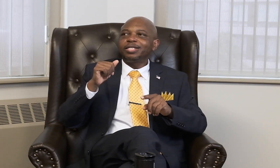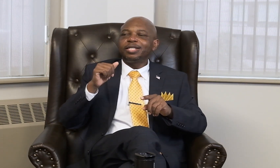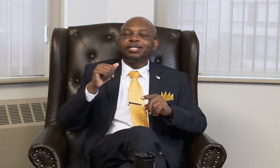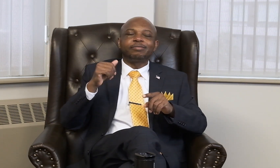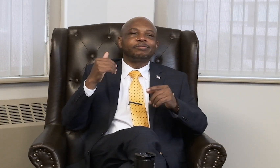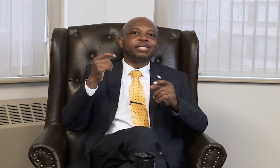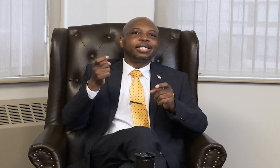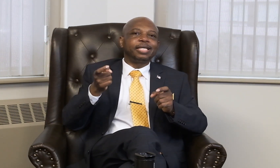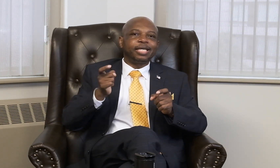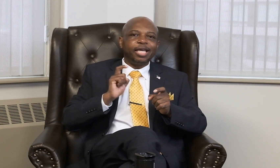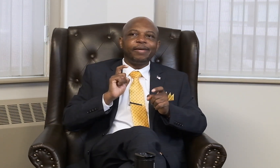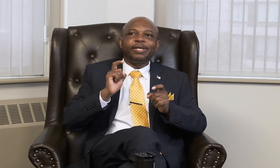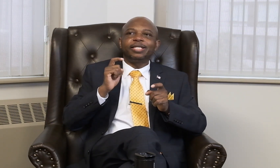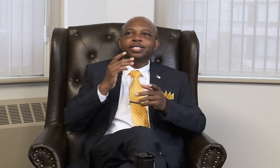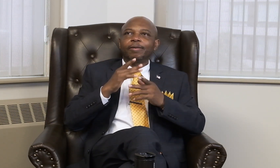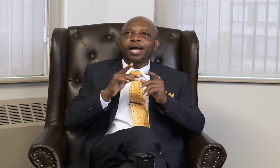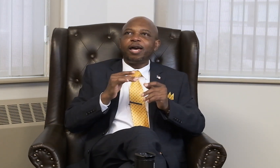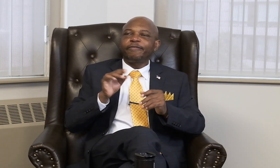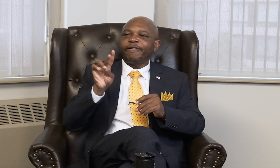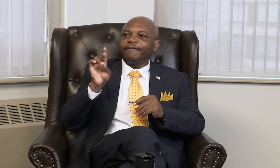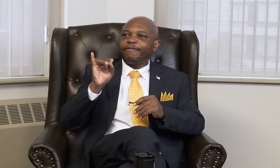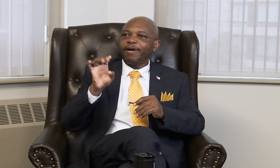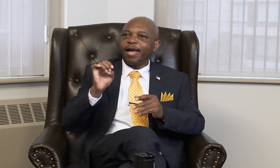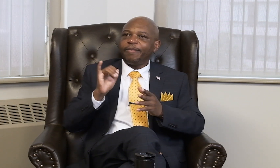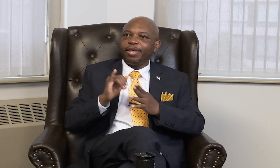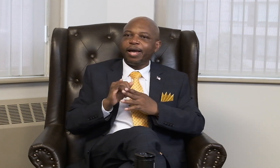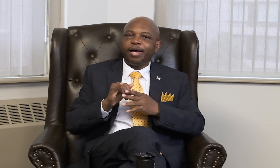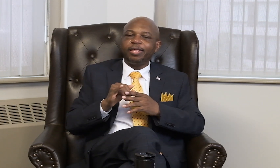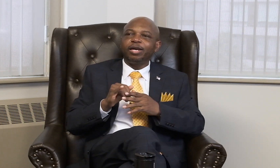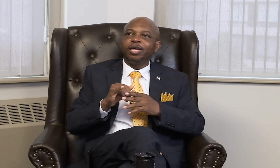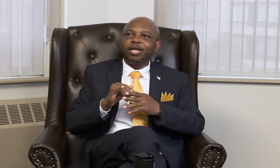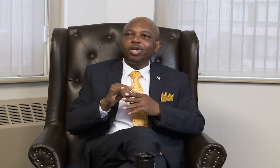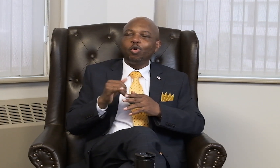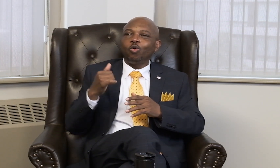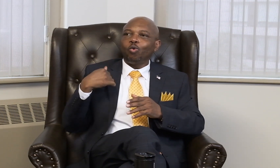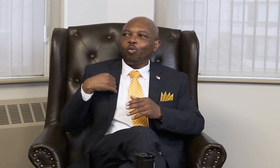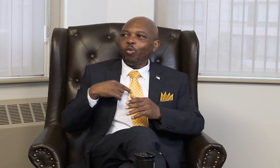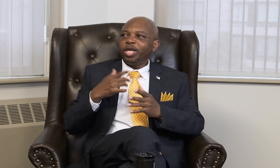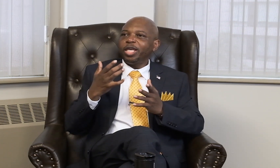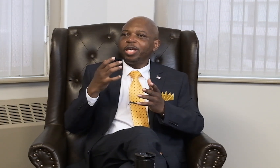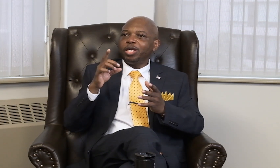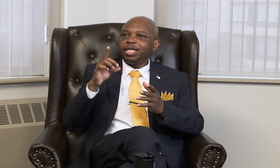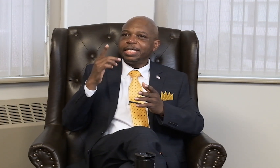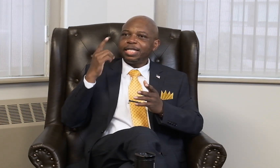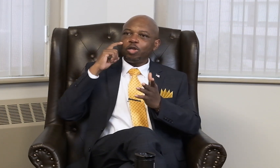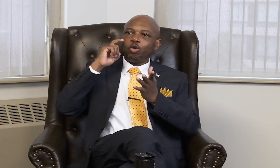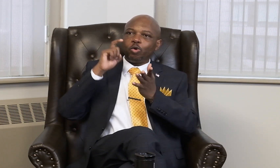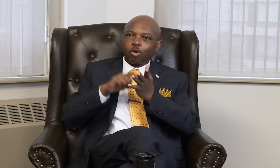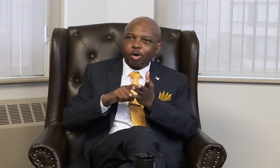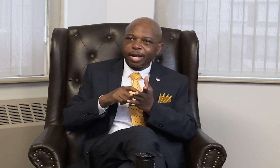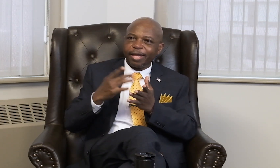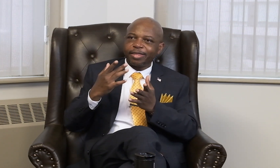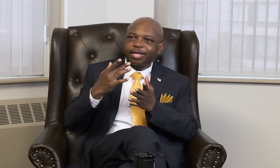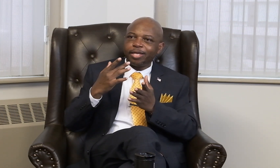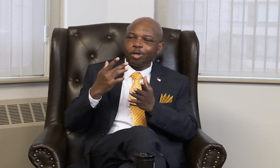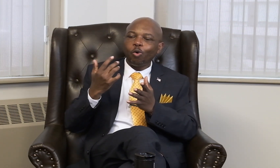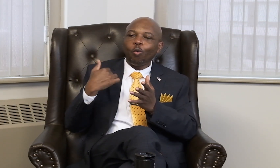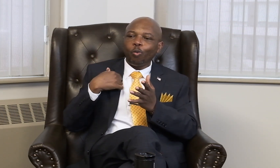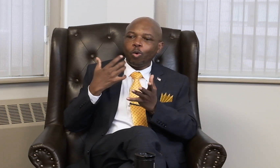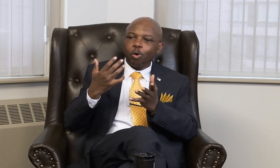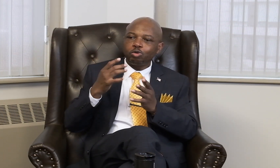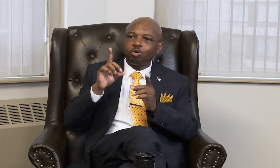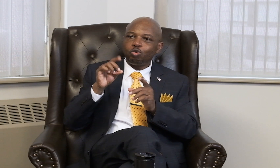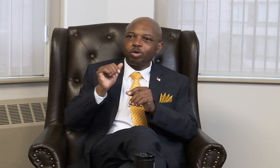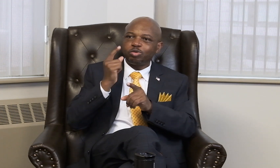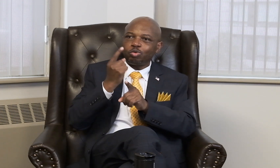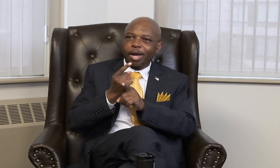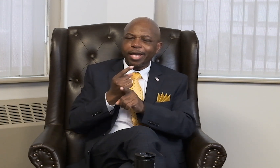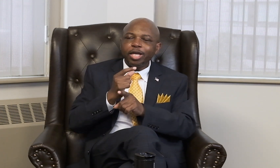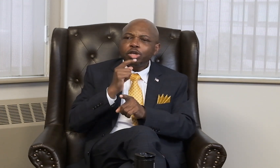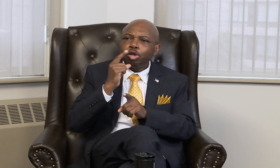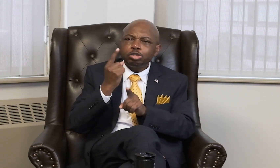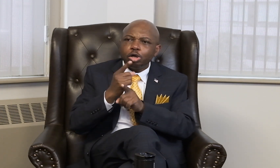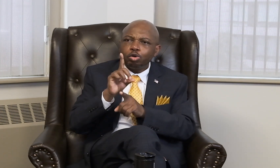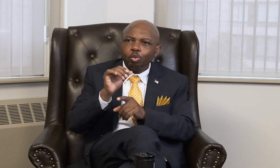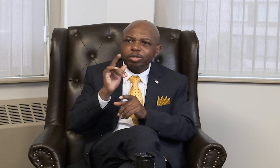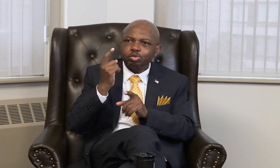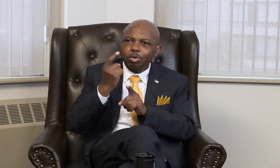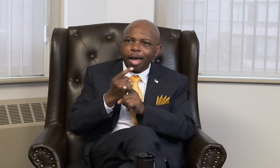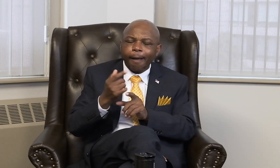Massachusetts gave me a vibe that we discover what we are to do that is right, and subsequently